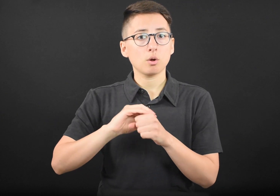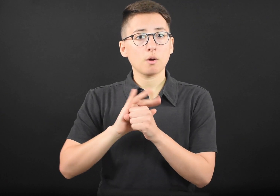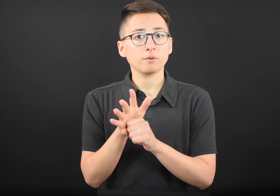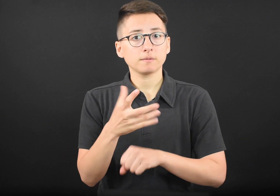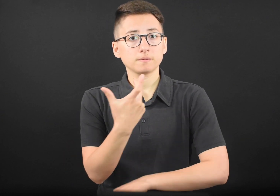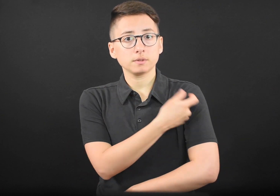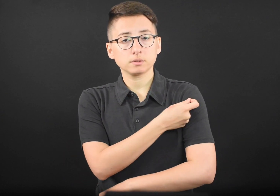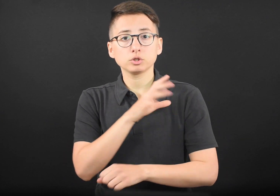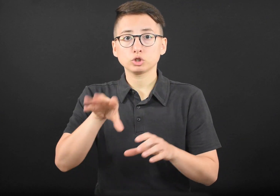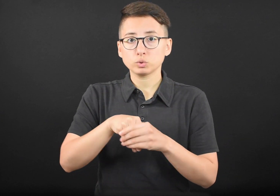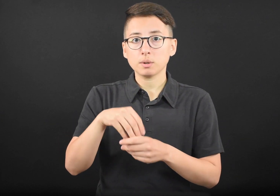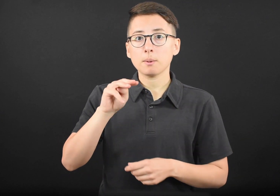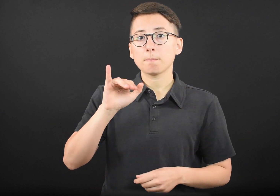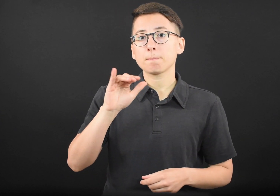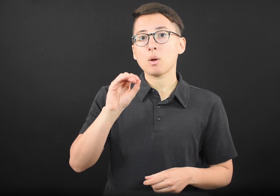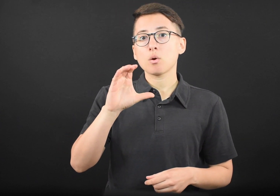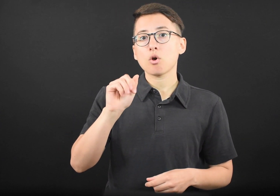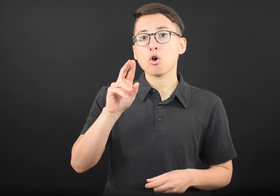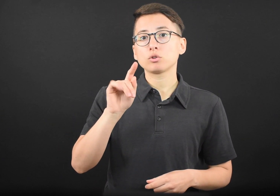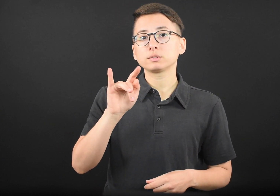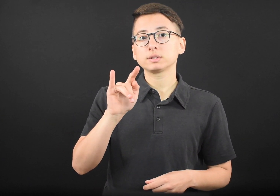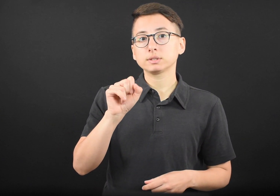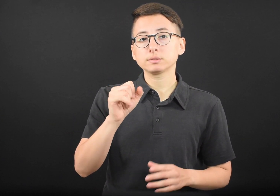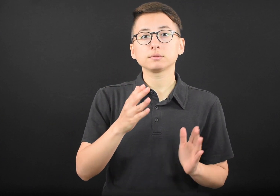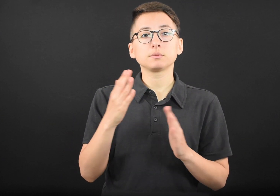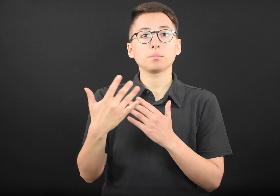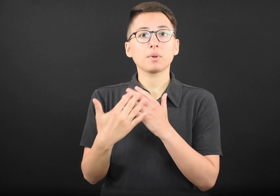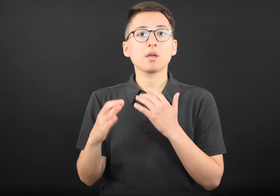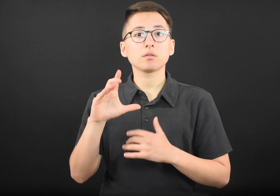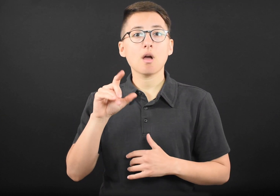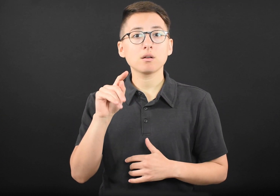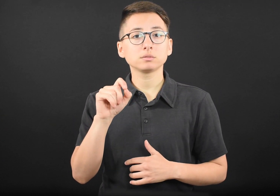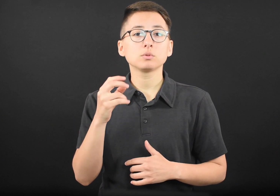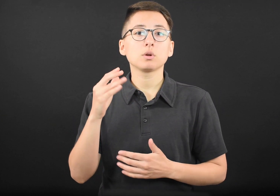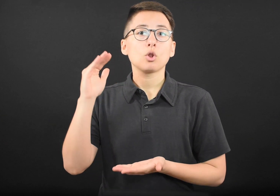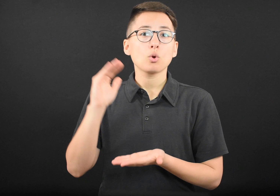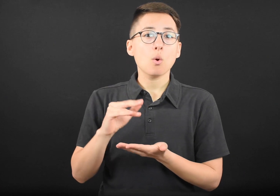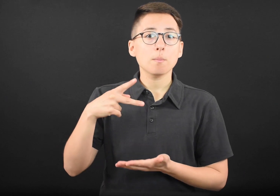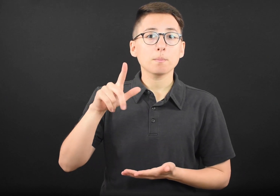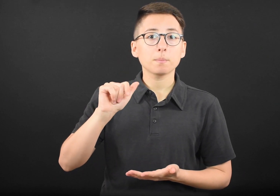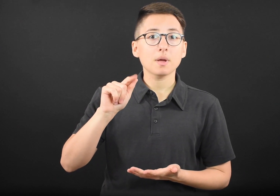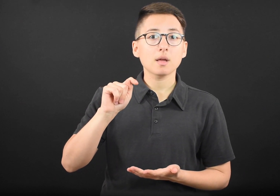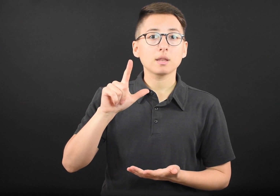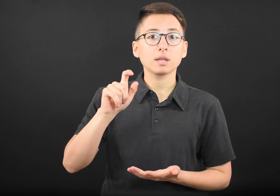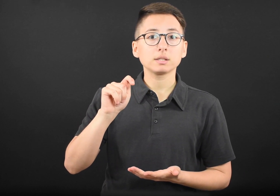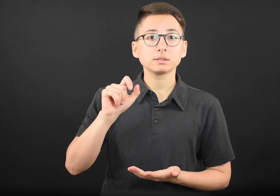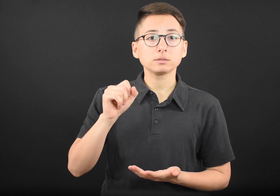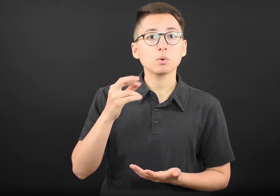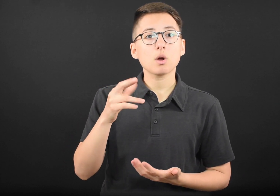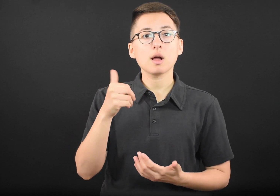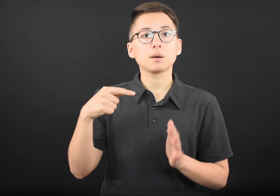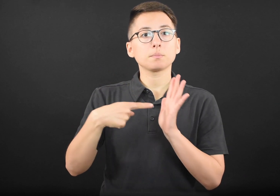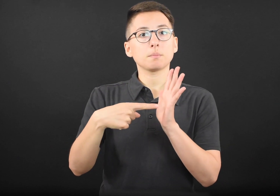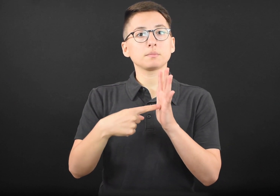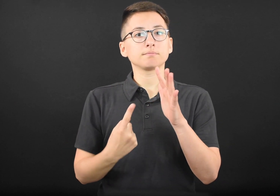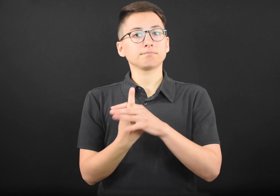including myocarditis, blood clots, low platelets, or symptoms of severe inflammation.